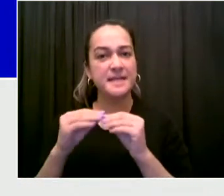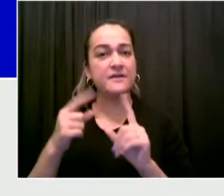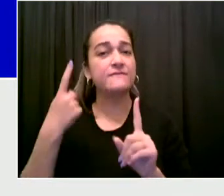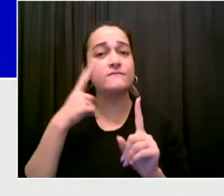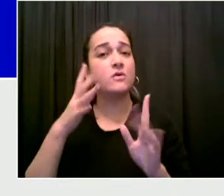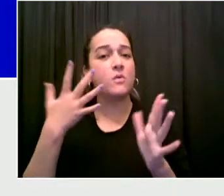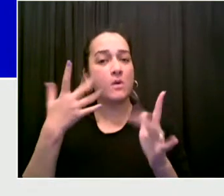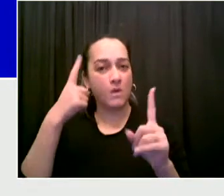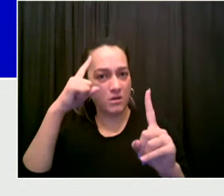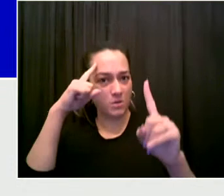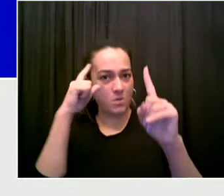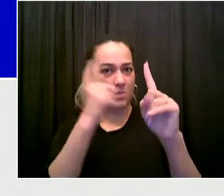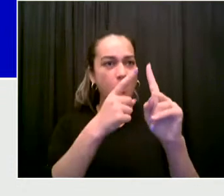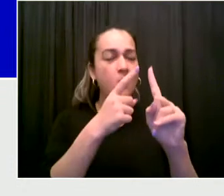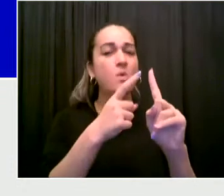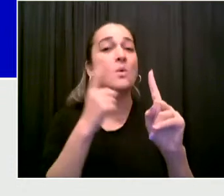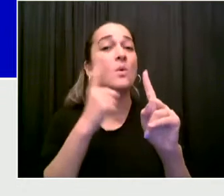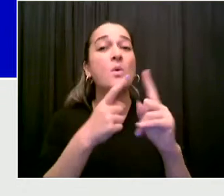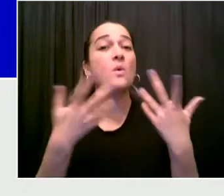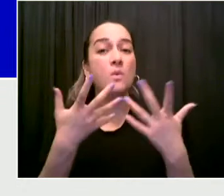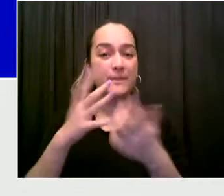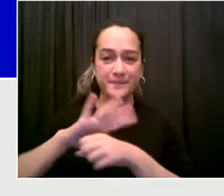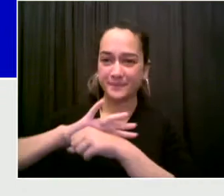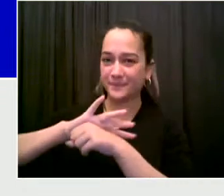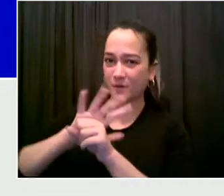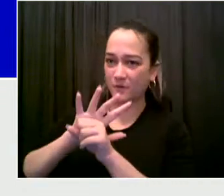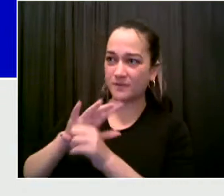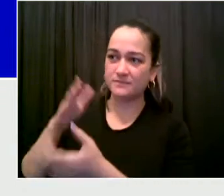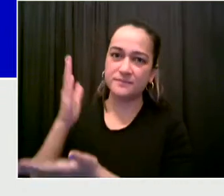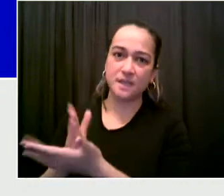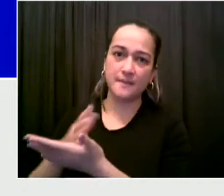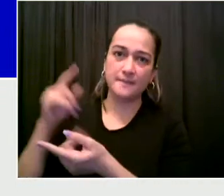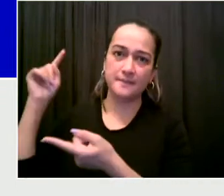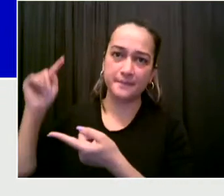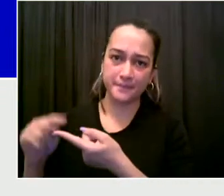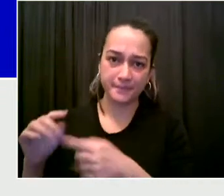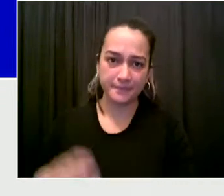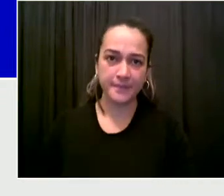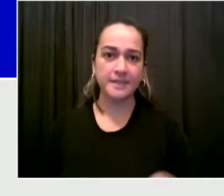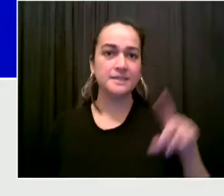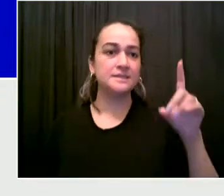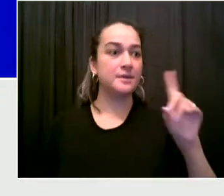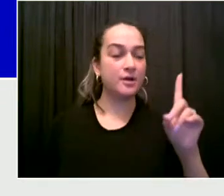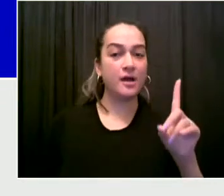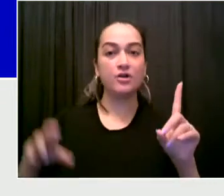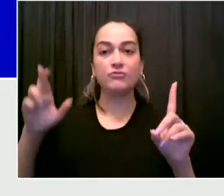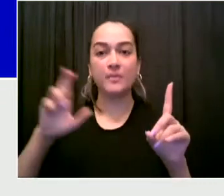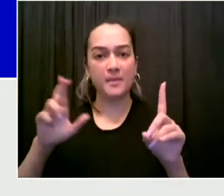DOWNSTATE TOGETHER. THE BACK COVID- 19 AS WE DID TOGHETER.